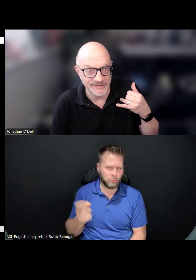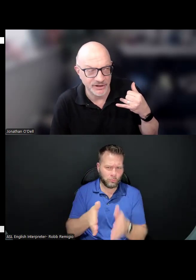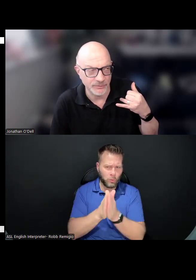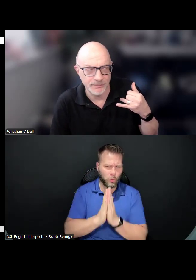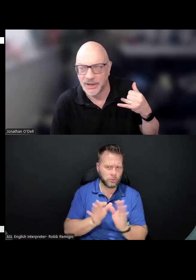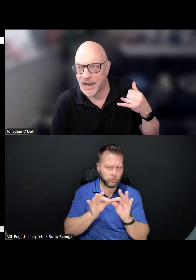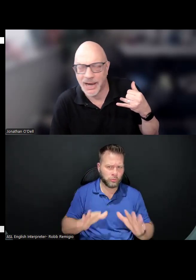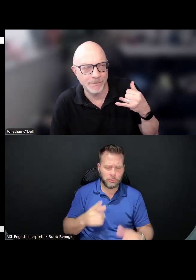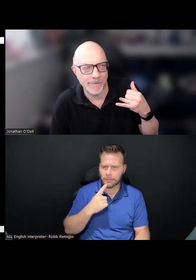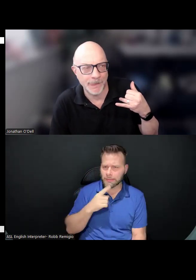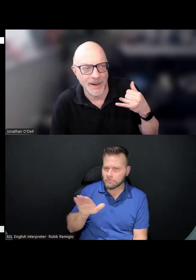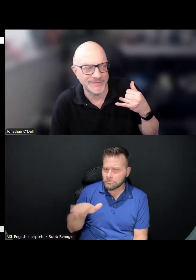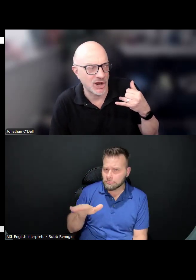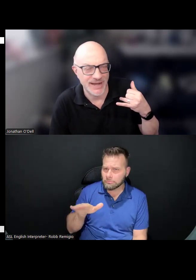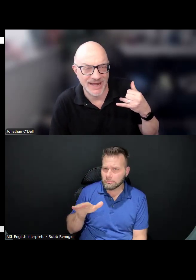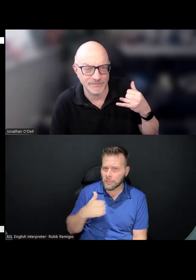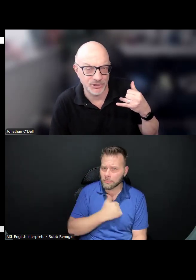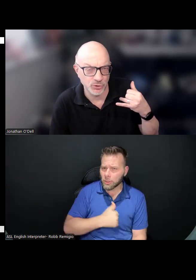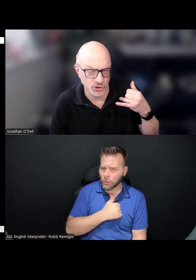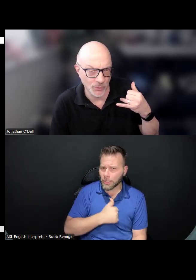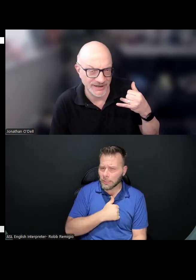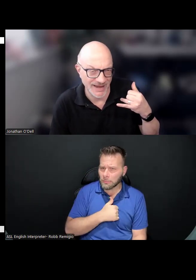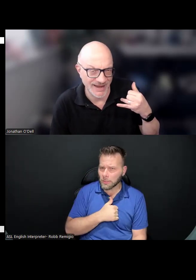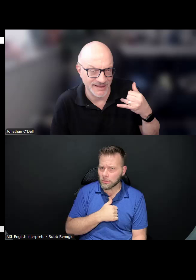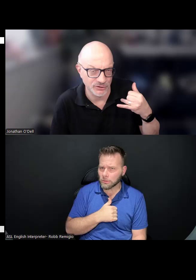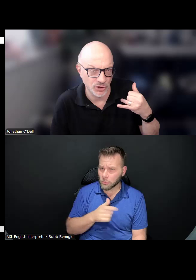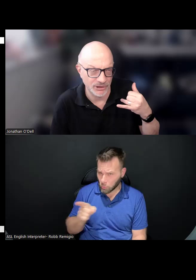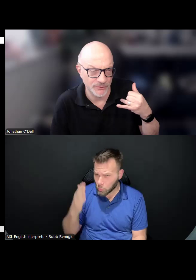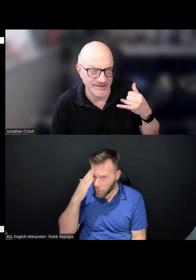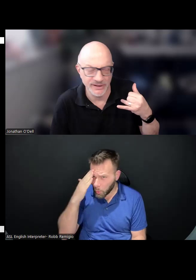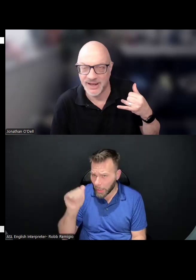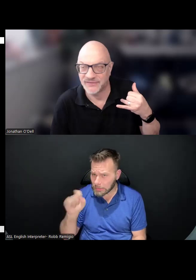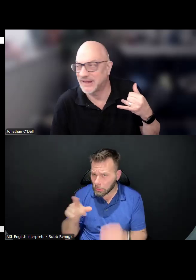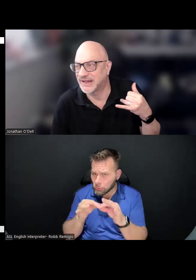requesting an ASL interpreter. I say to them, uhm, I'm sorry to ask, but do you know what an